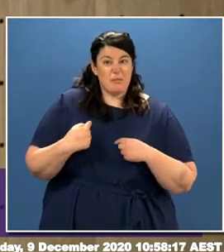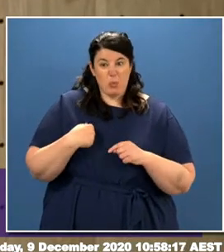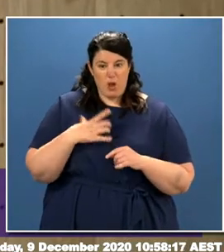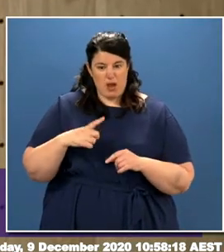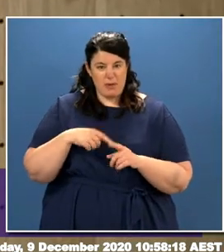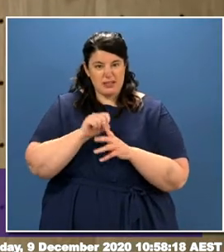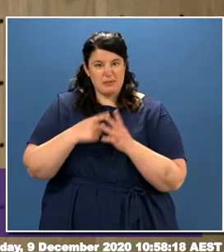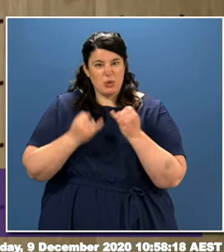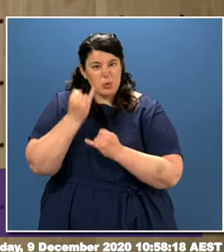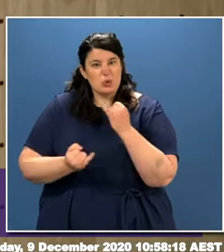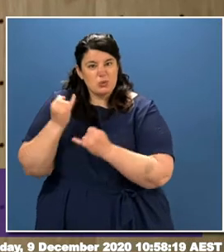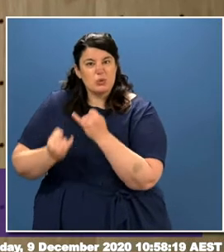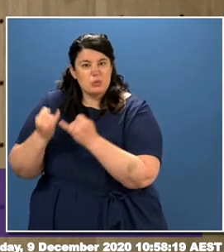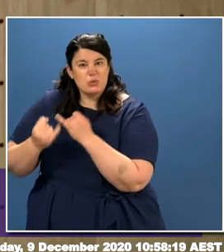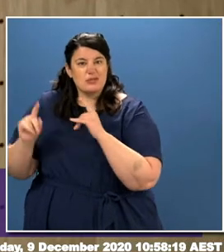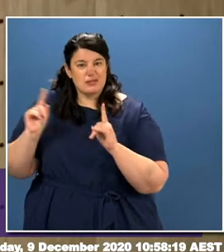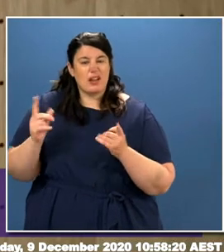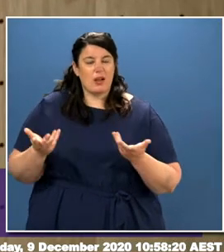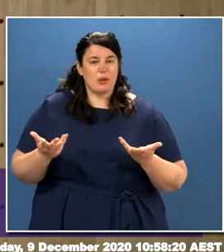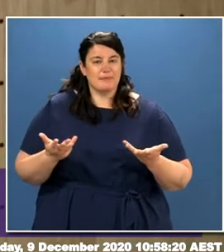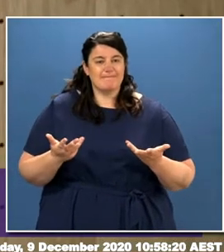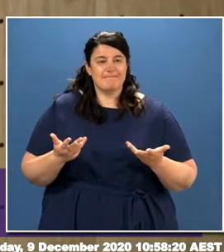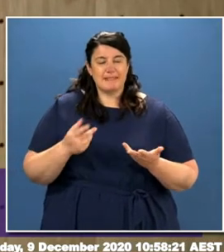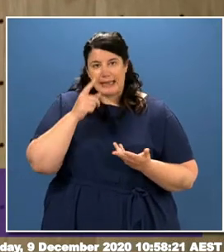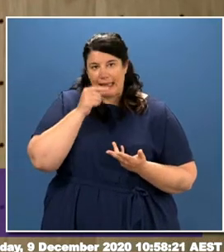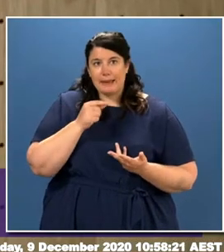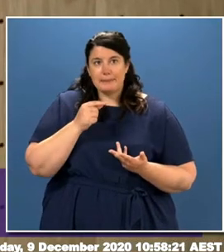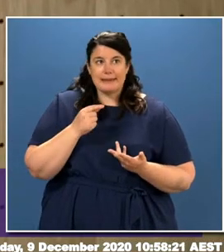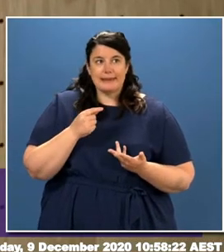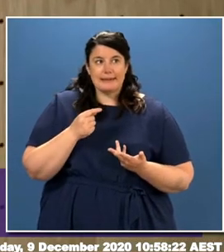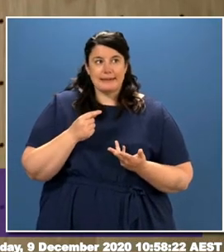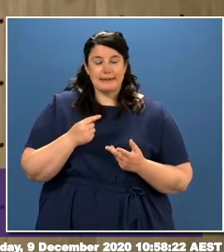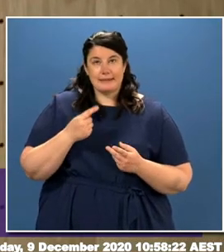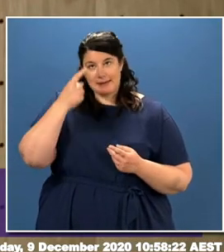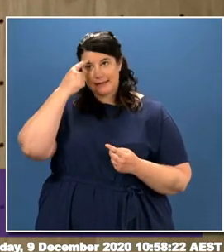it can be quite positive for me to ---